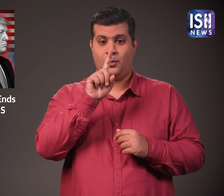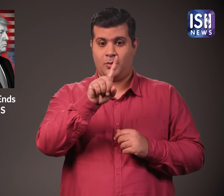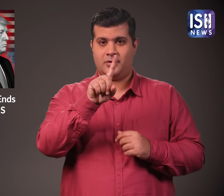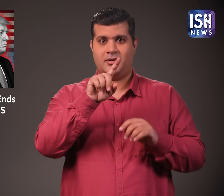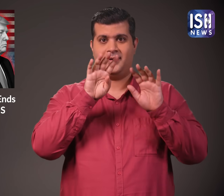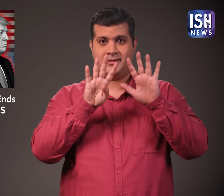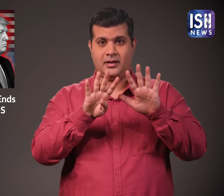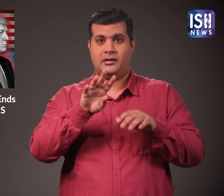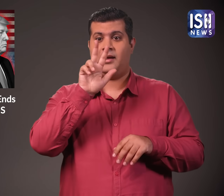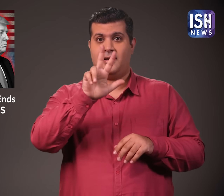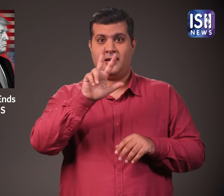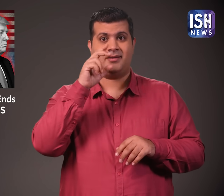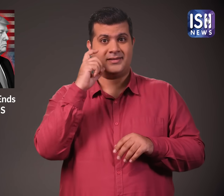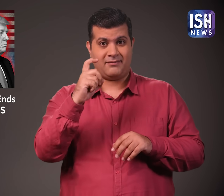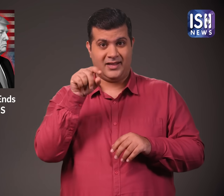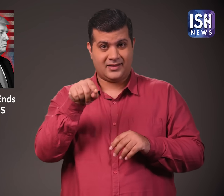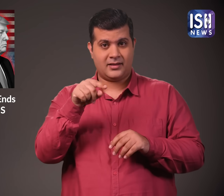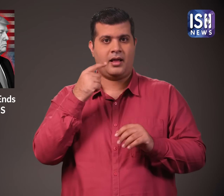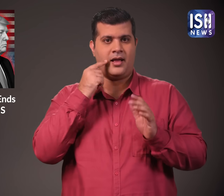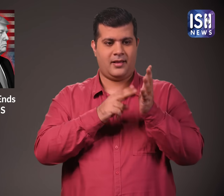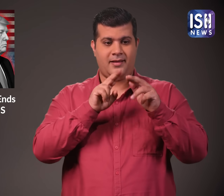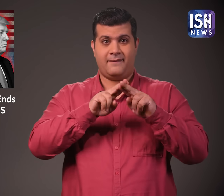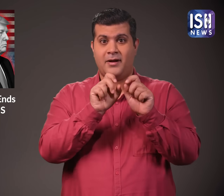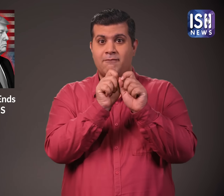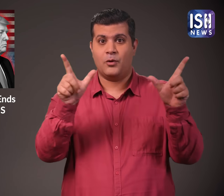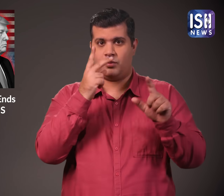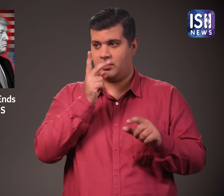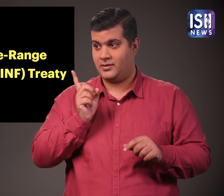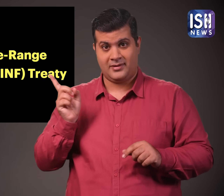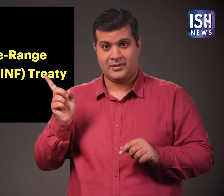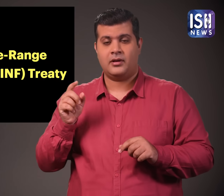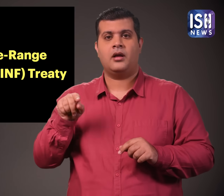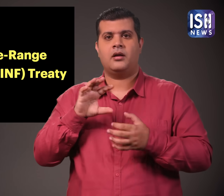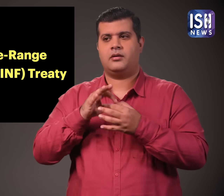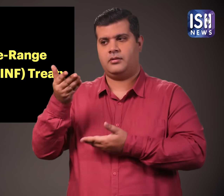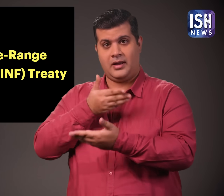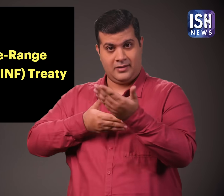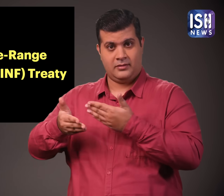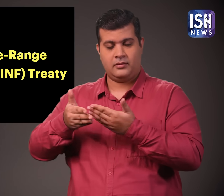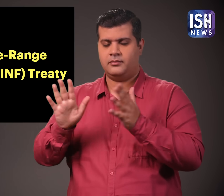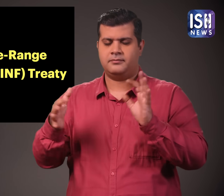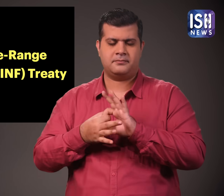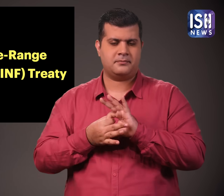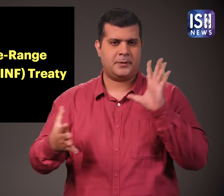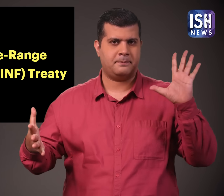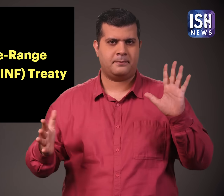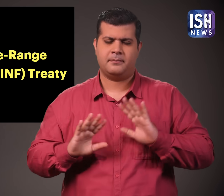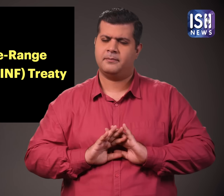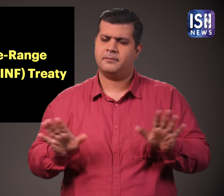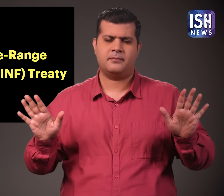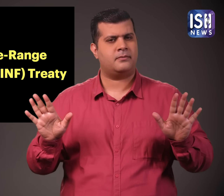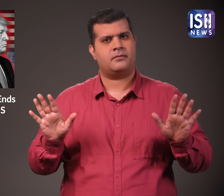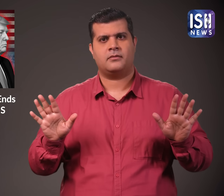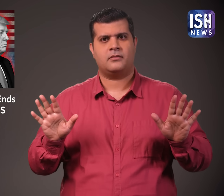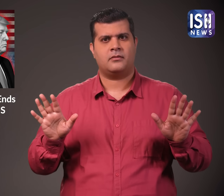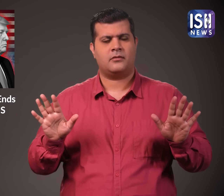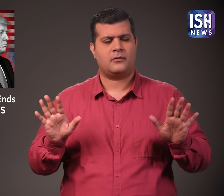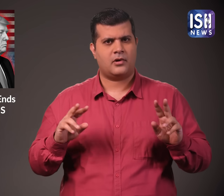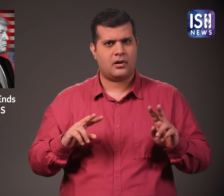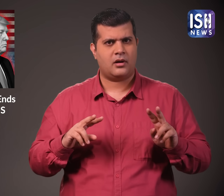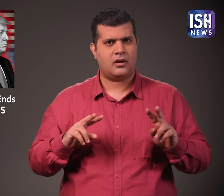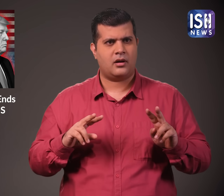Russia has announced its exit from the 1987 Intermediate-Range Nuclear Forces (INF) Treaty with the US. Shocking!